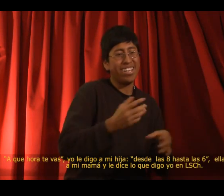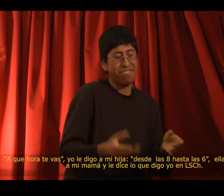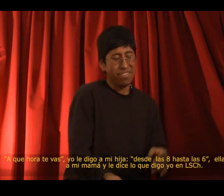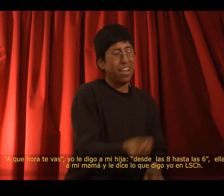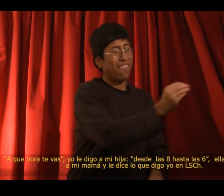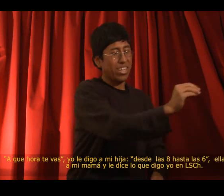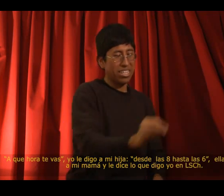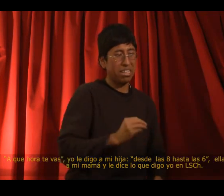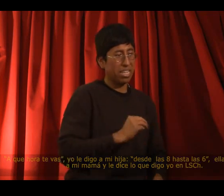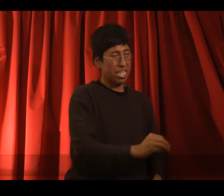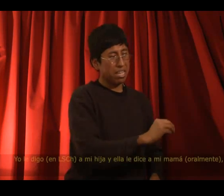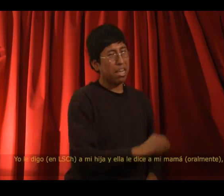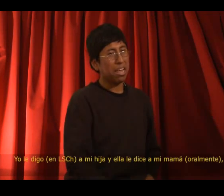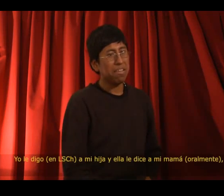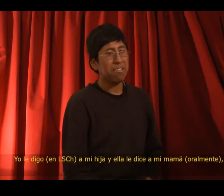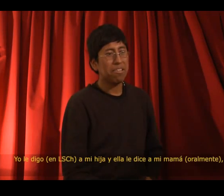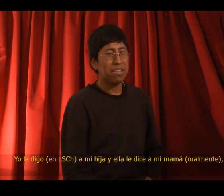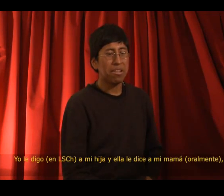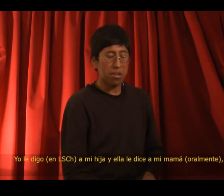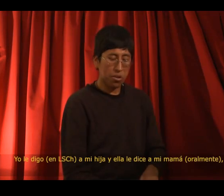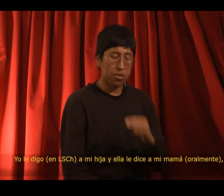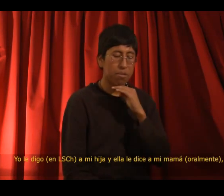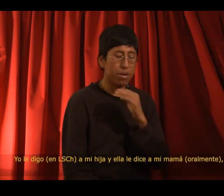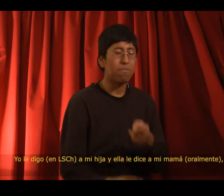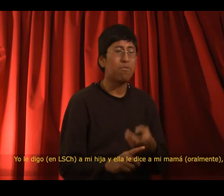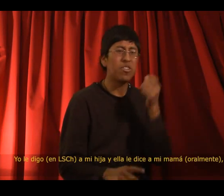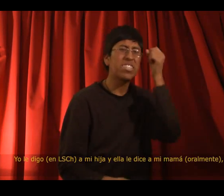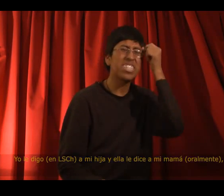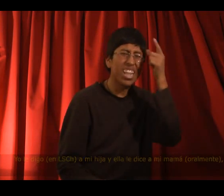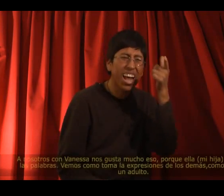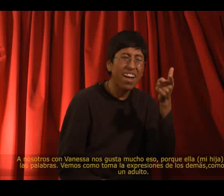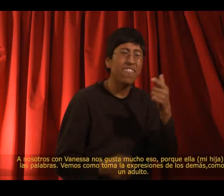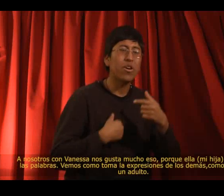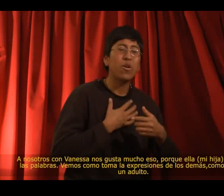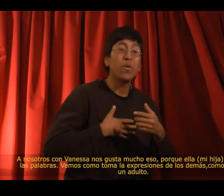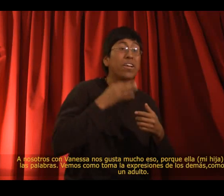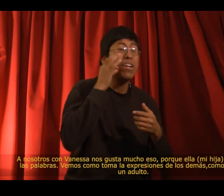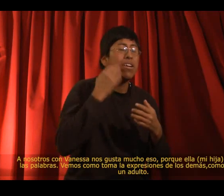I sign to my daughter and she speaks to my mother so that she knows what is happening.